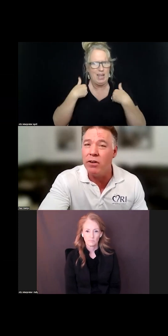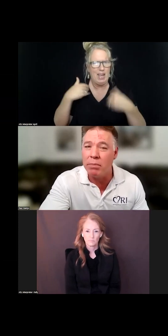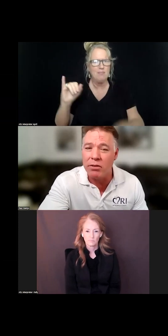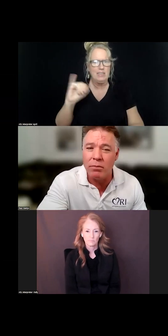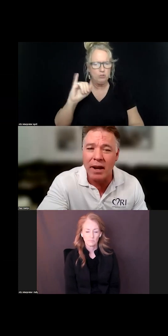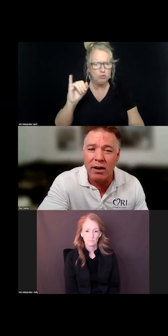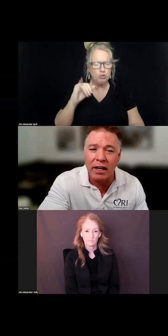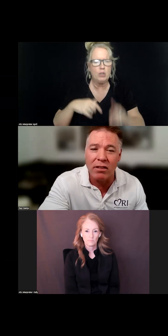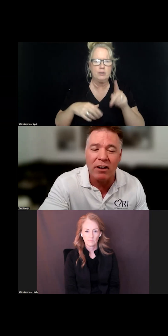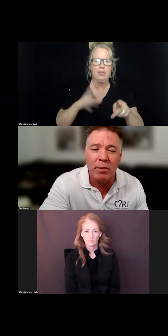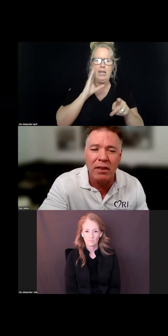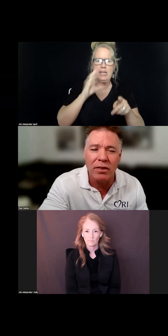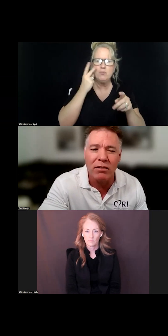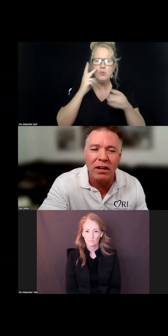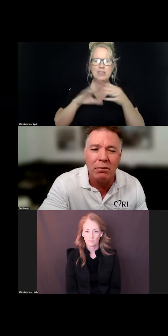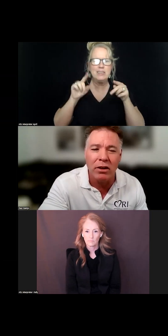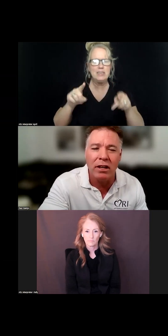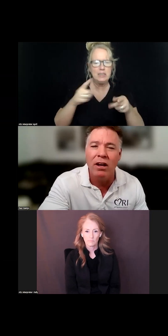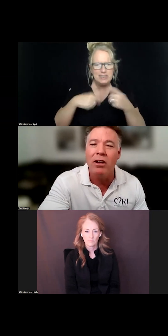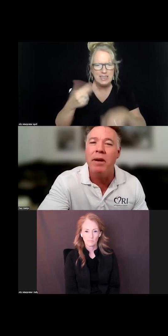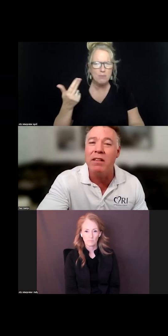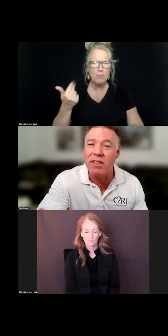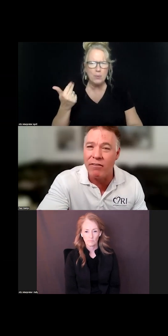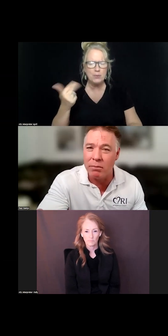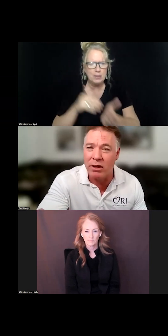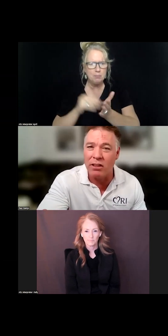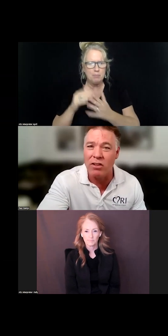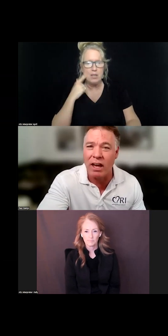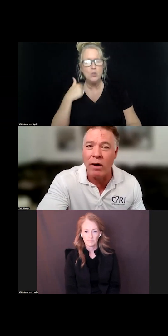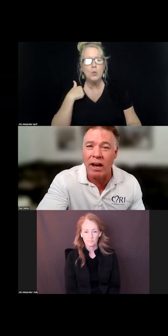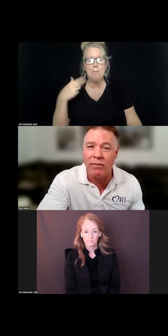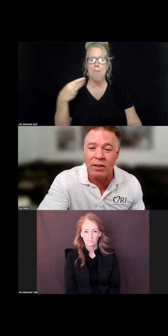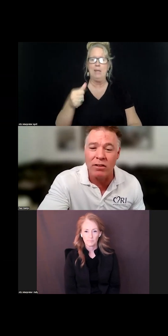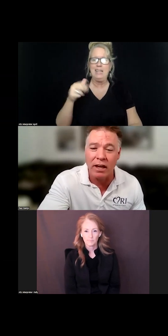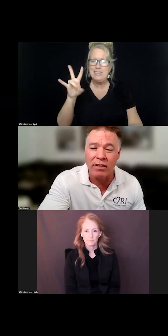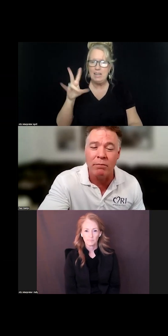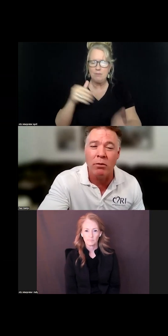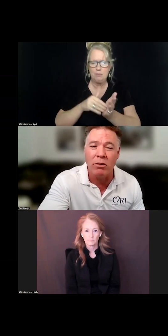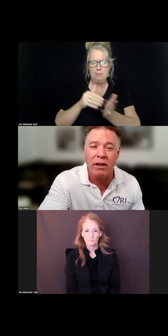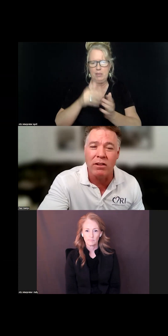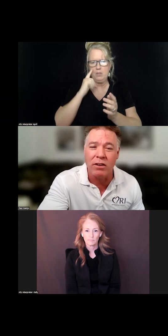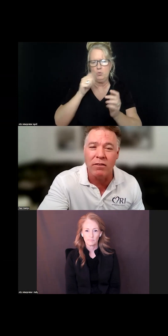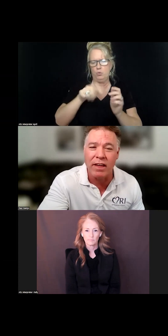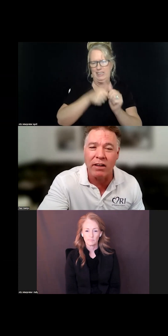IF YOU GO TO PARODY AND INSTEAD OF 13 MILLION, YOU ARE PAYING 7